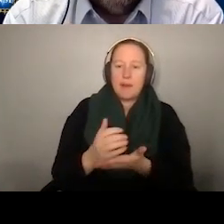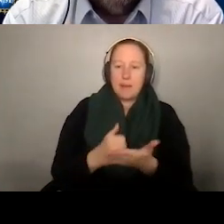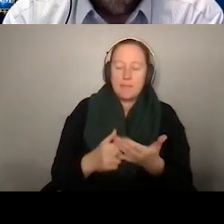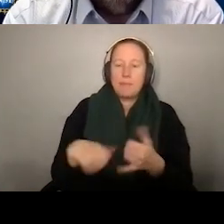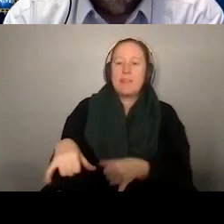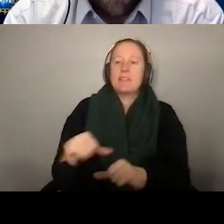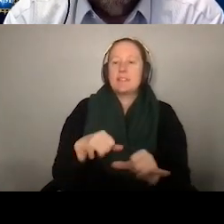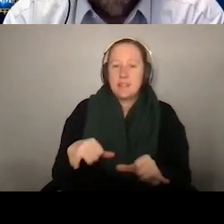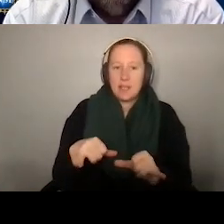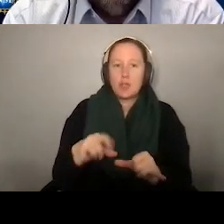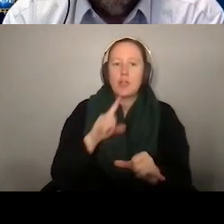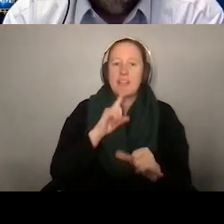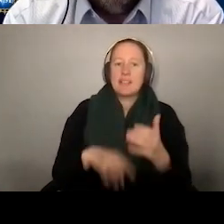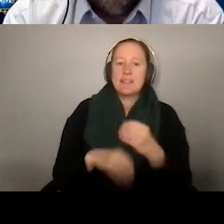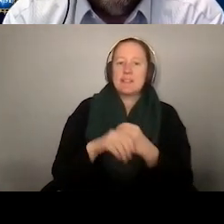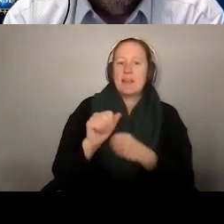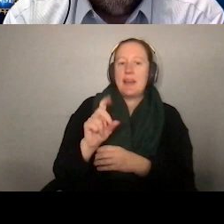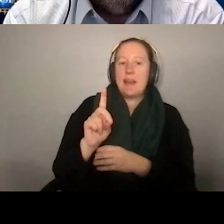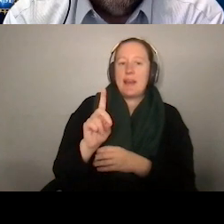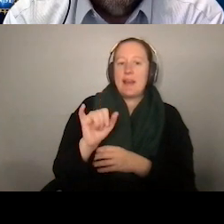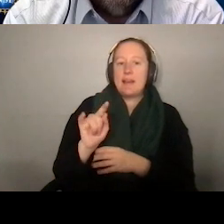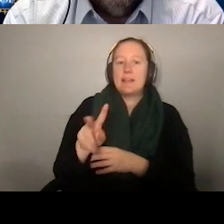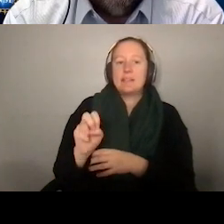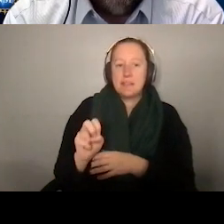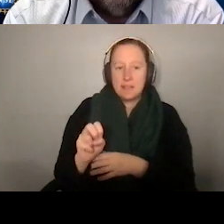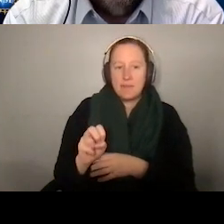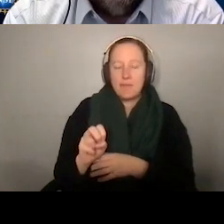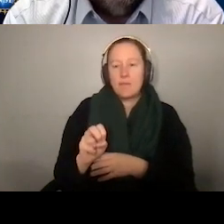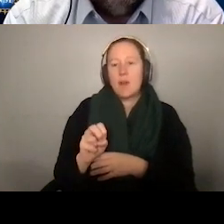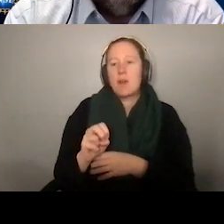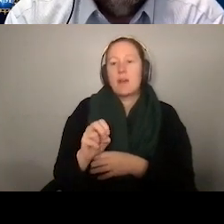additive unless otherwise specified in the grant.